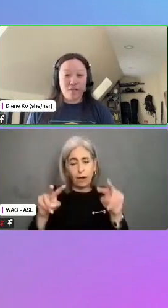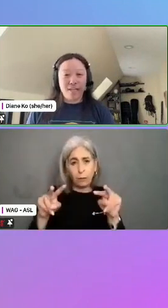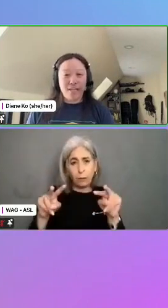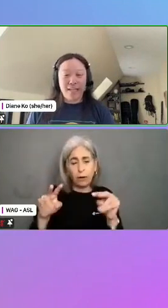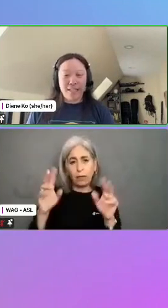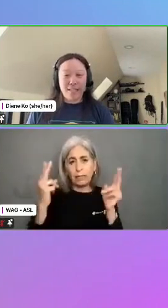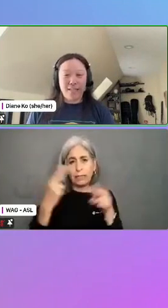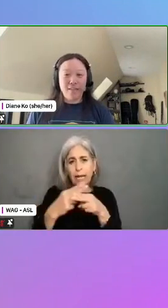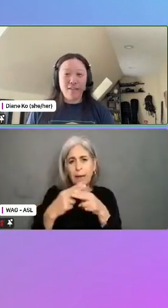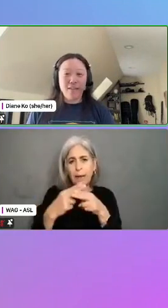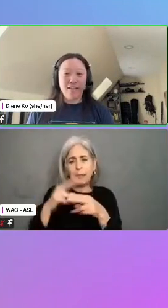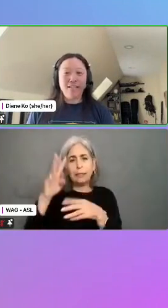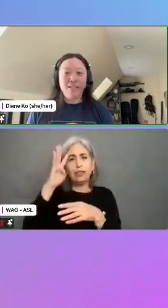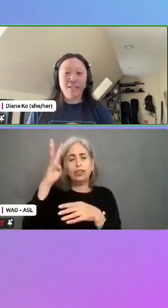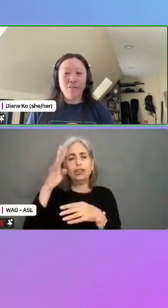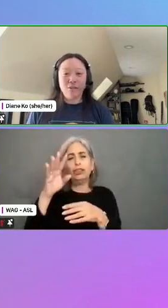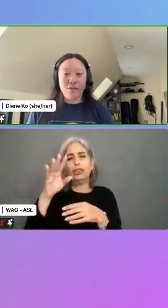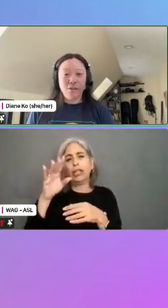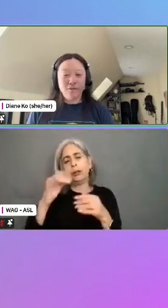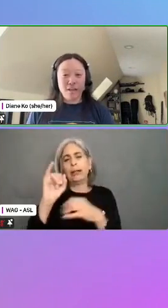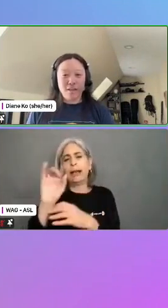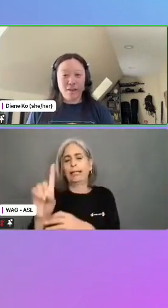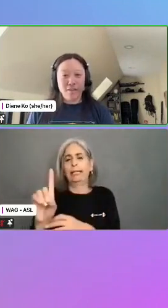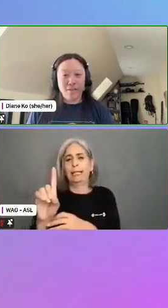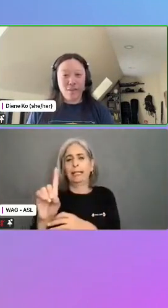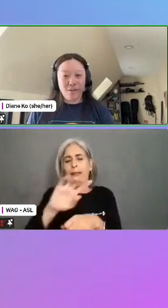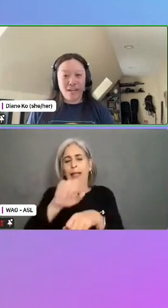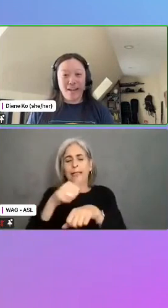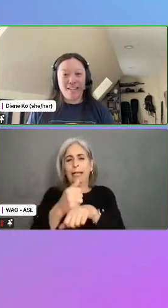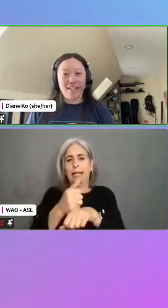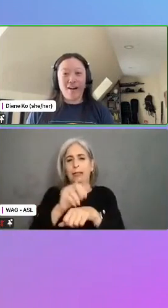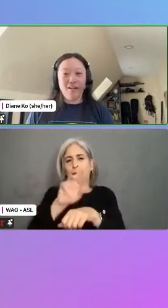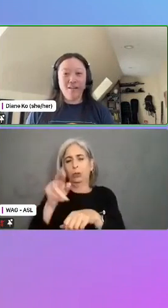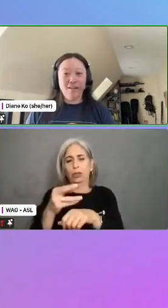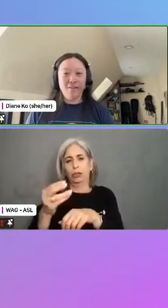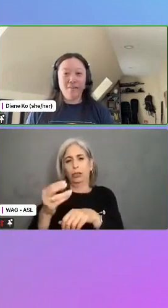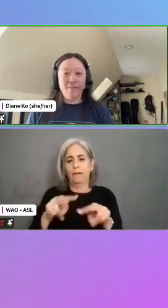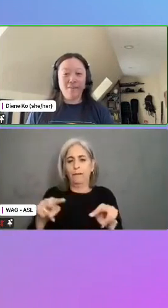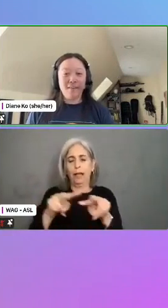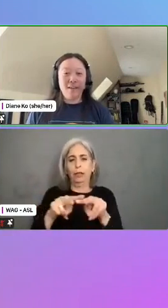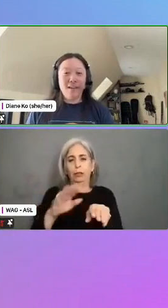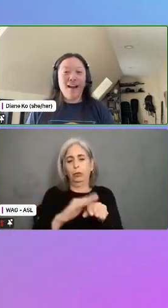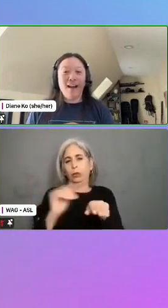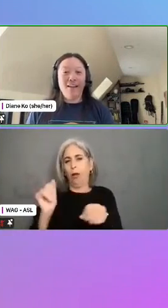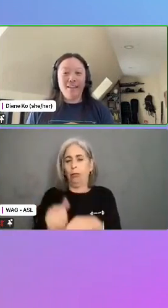ariat label to the idea of the HTML. Than to provide